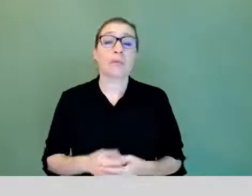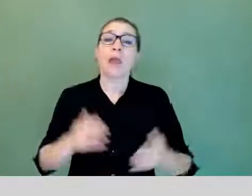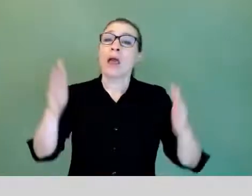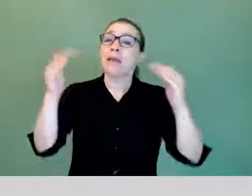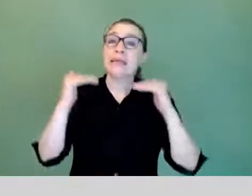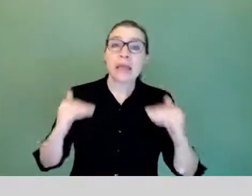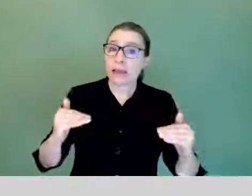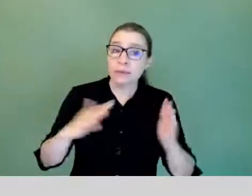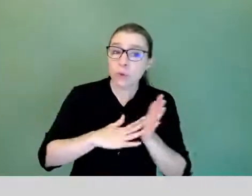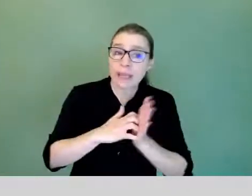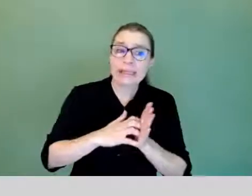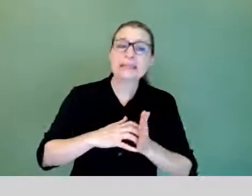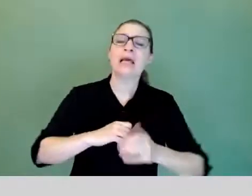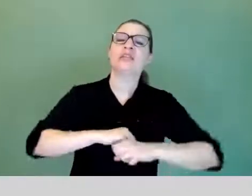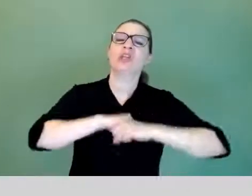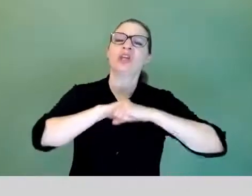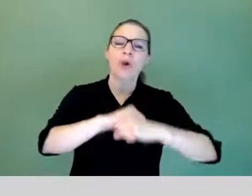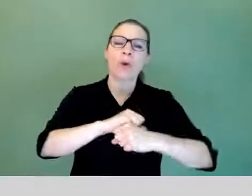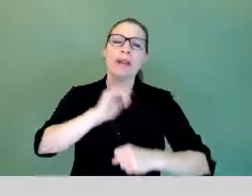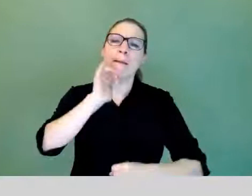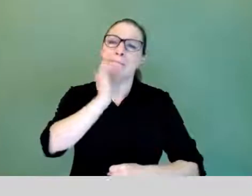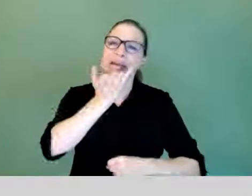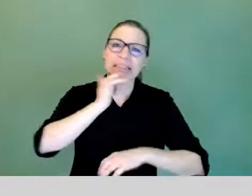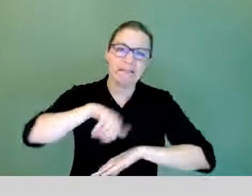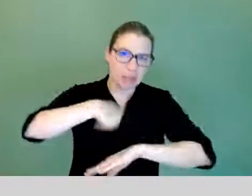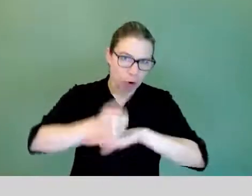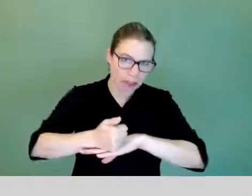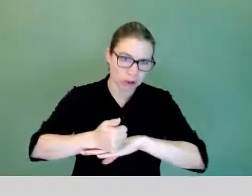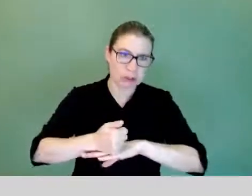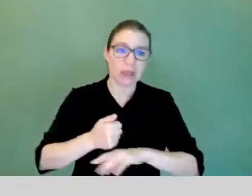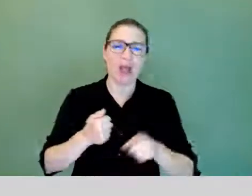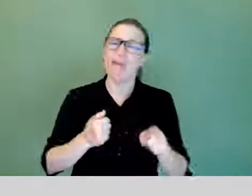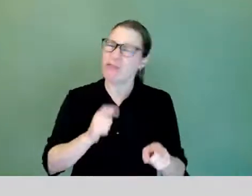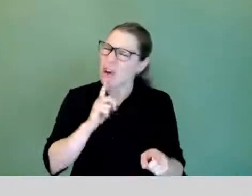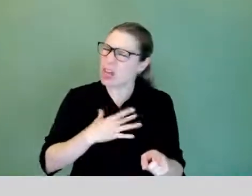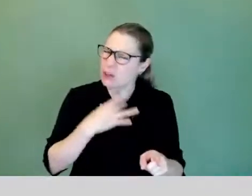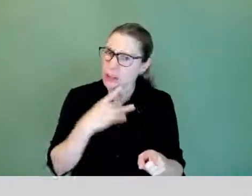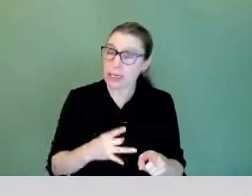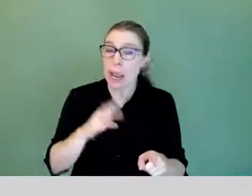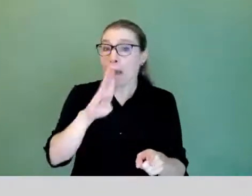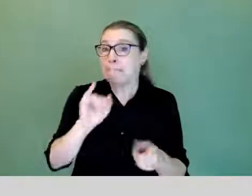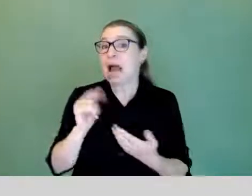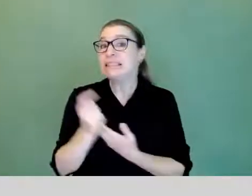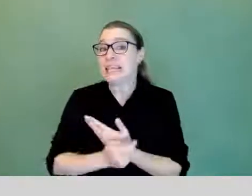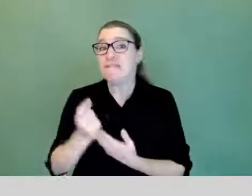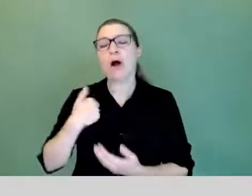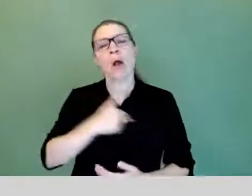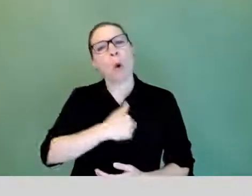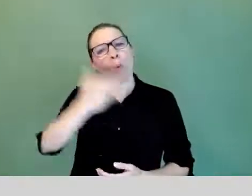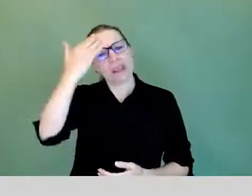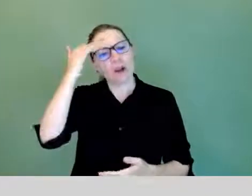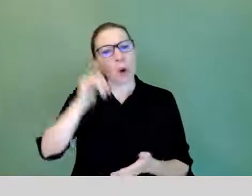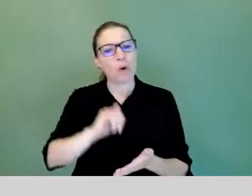The next is security misconfigurations. So this is very interesting. So by default, we know that the framework such as